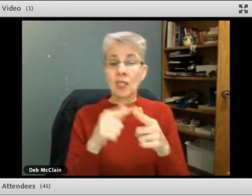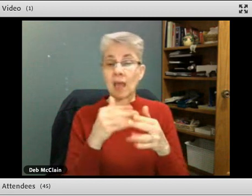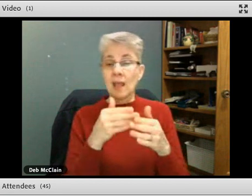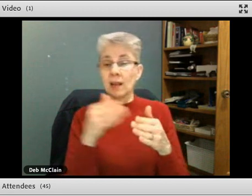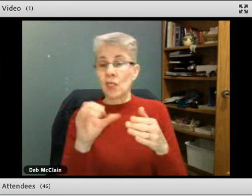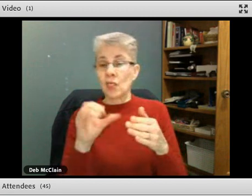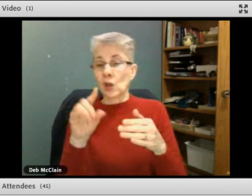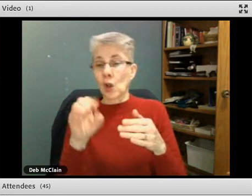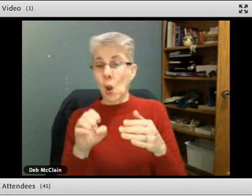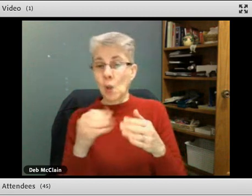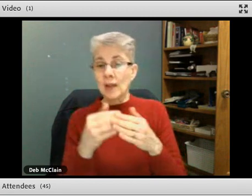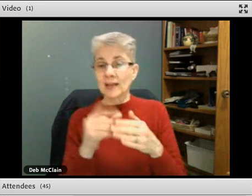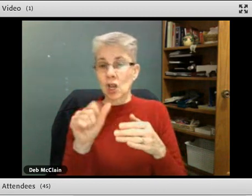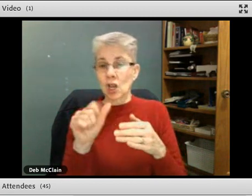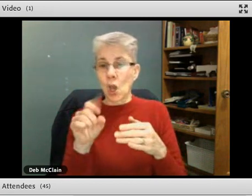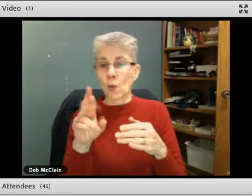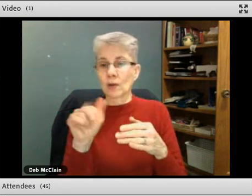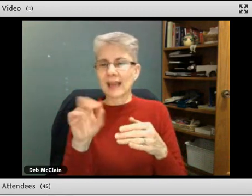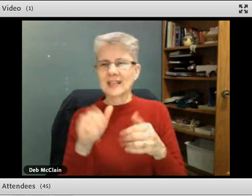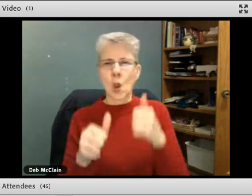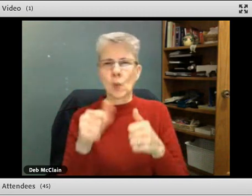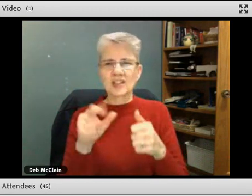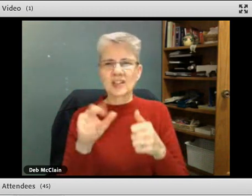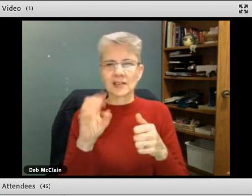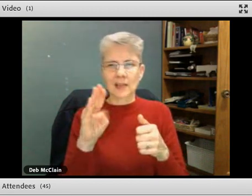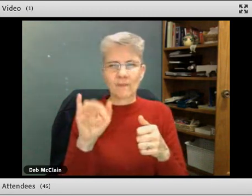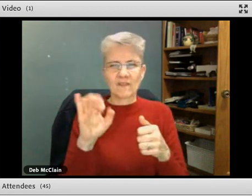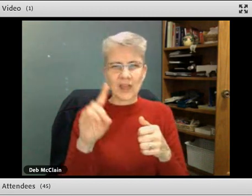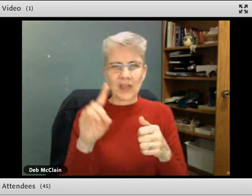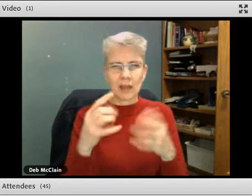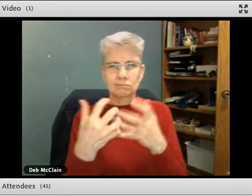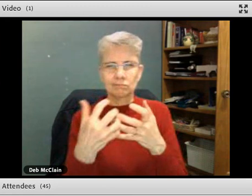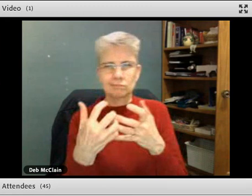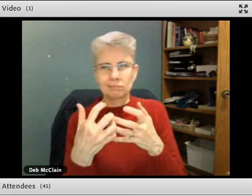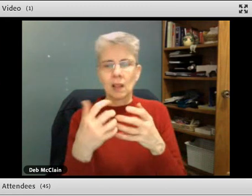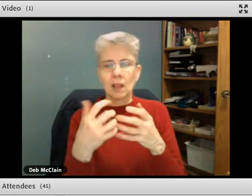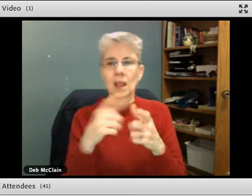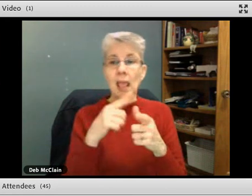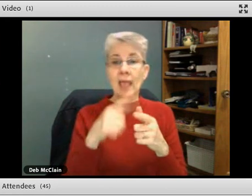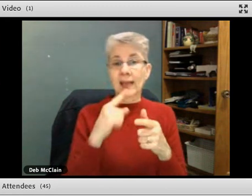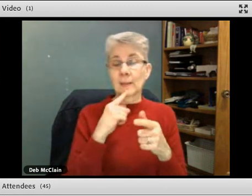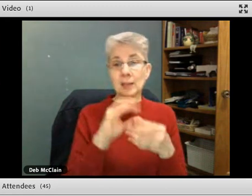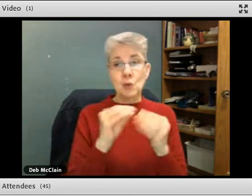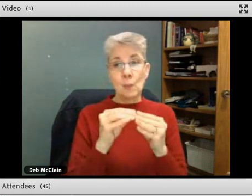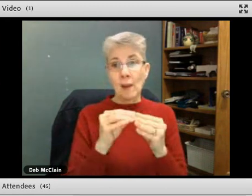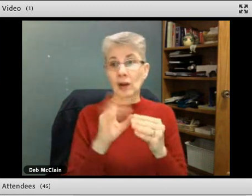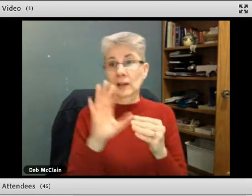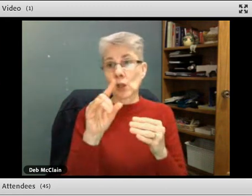and actually, subfields can also be numerically coded. The subfield codes can be numeric, as well,